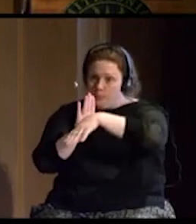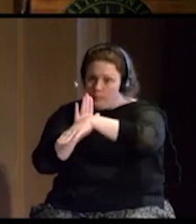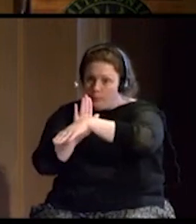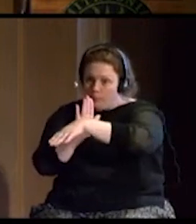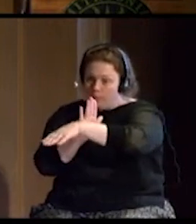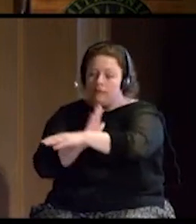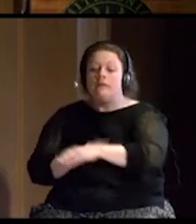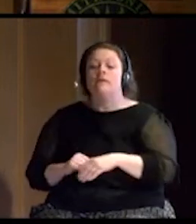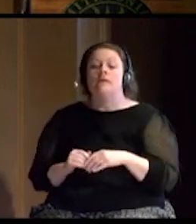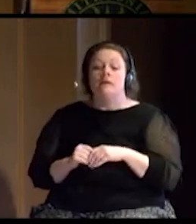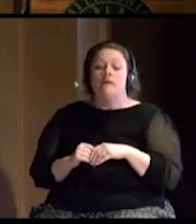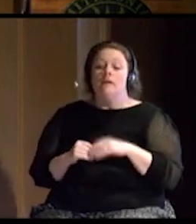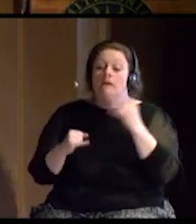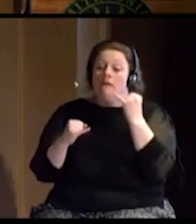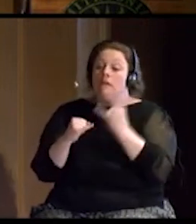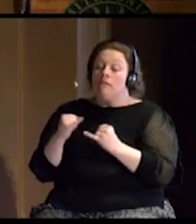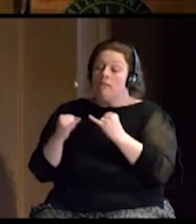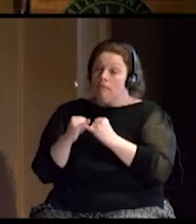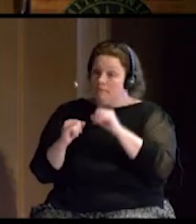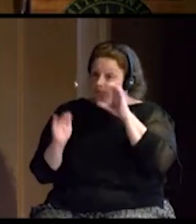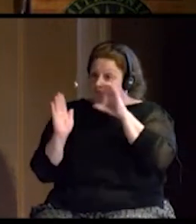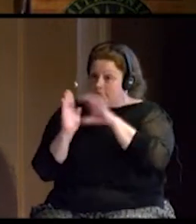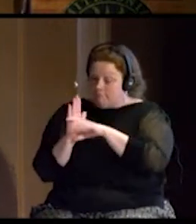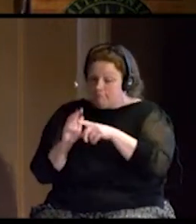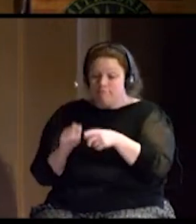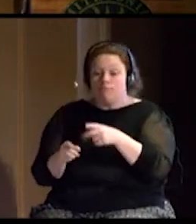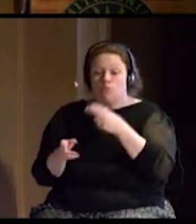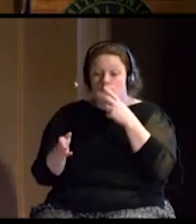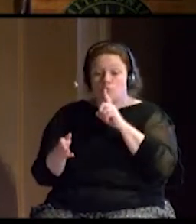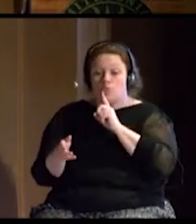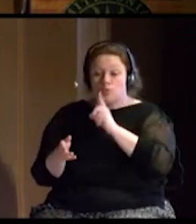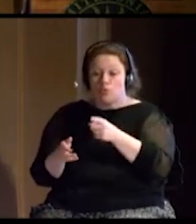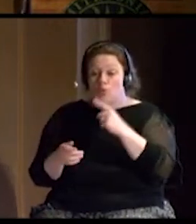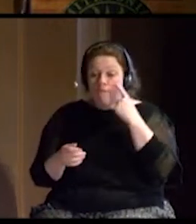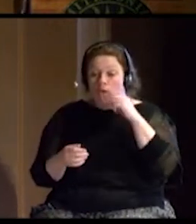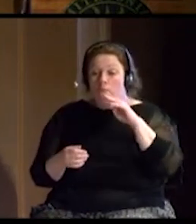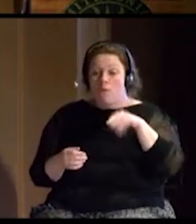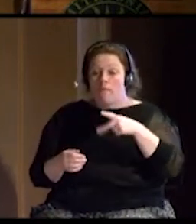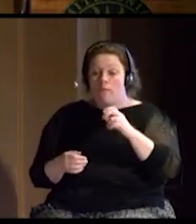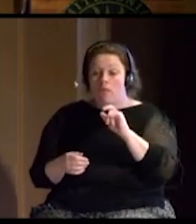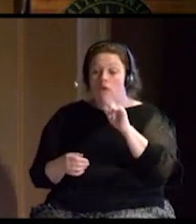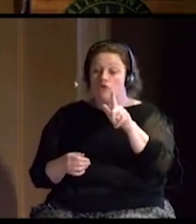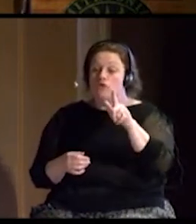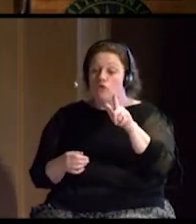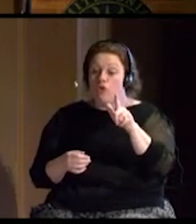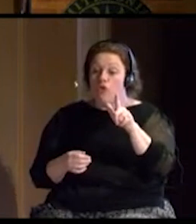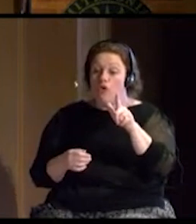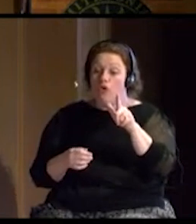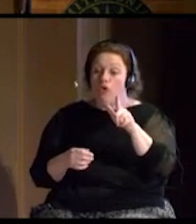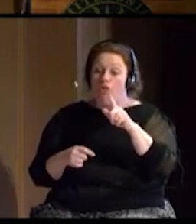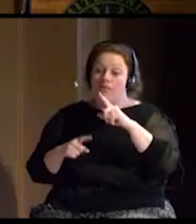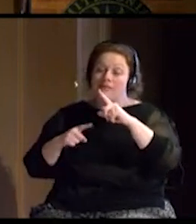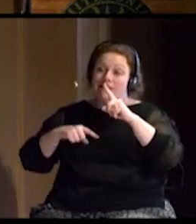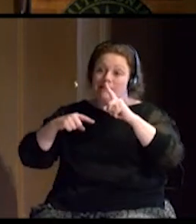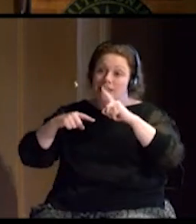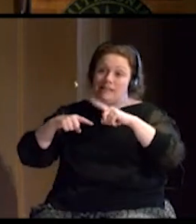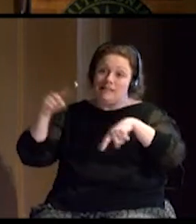And finally, the same appears to be true for morphological disparity, quantified using geometric morphometric analysis.